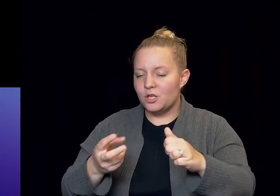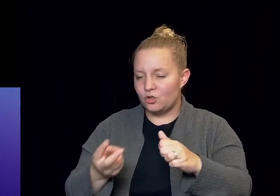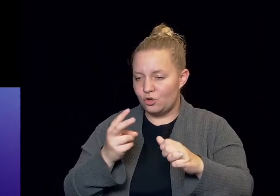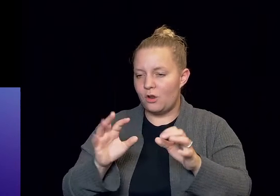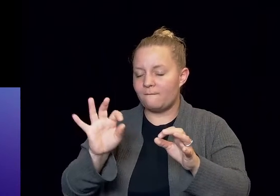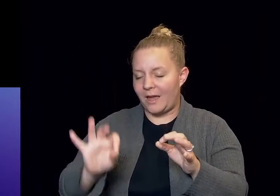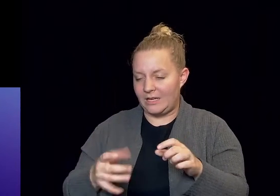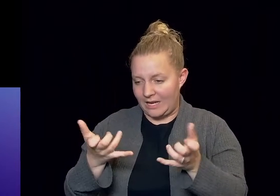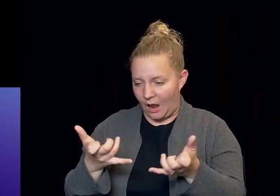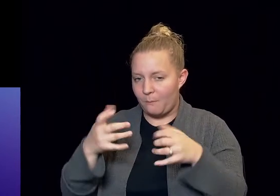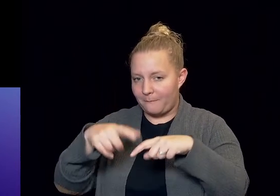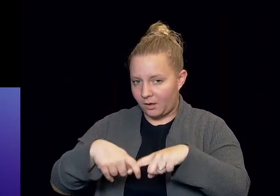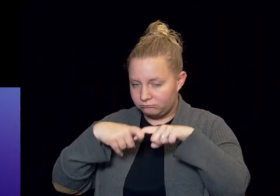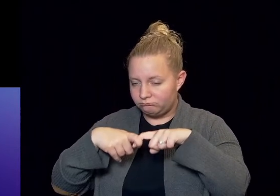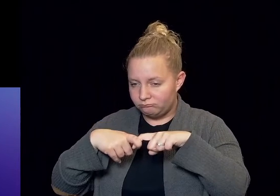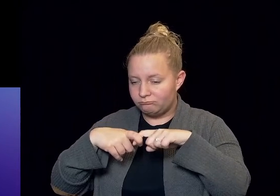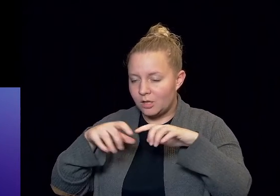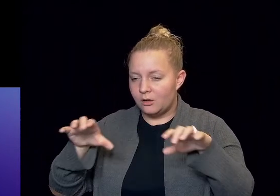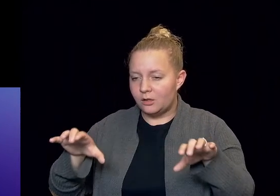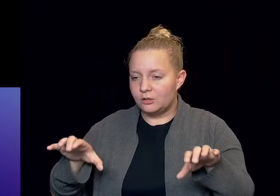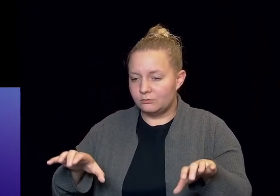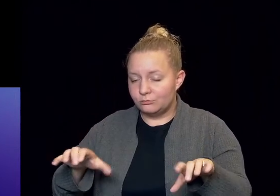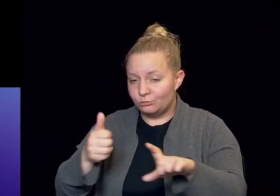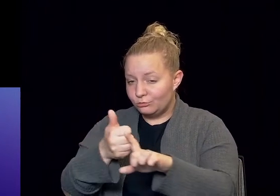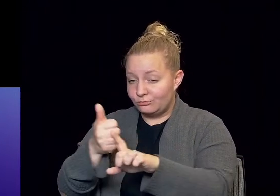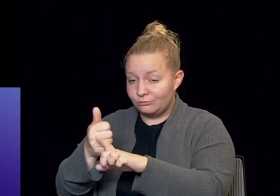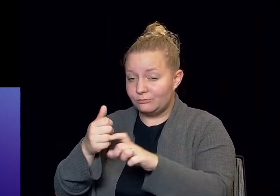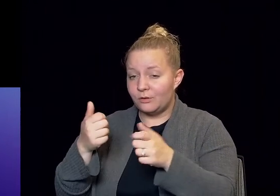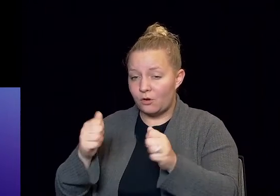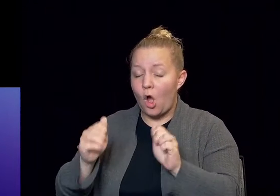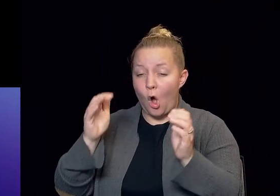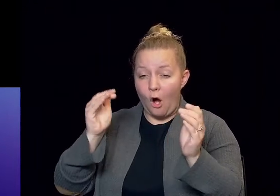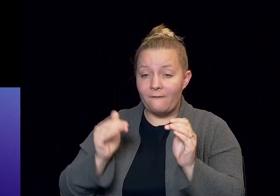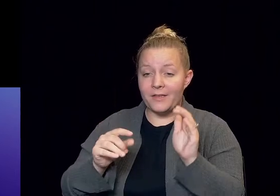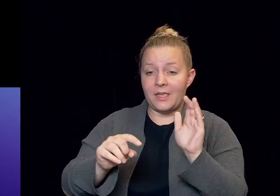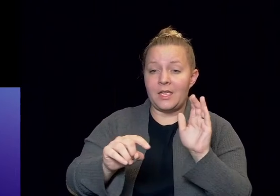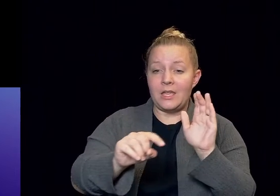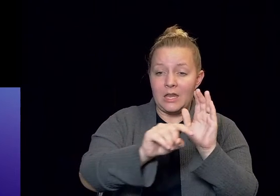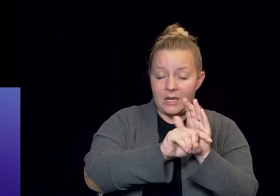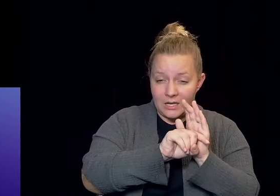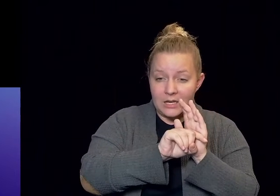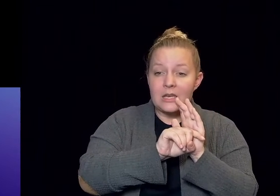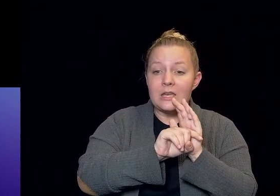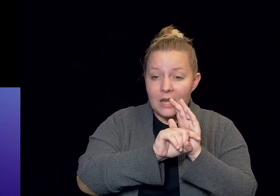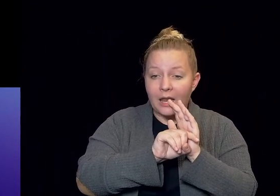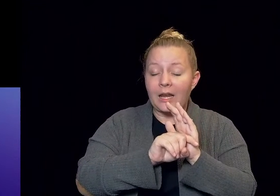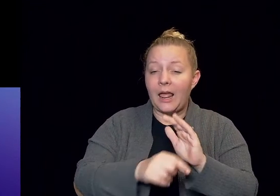All right, hopefully you got -15/8 or -1 7/8 Once you turn your improper